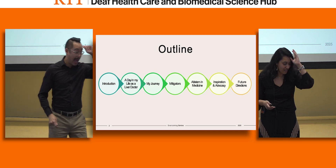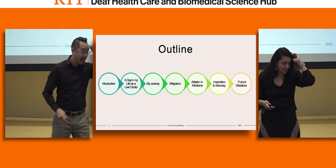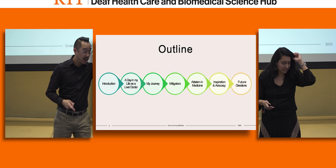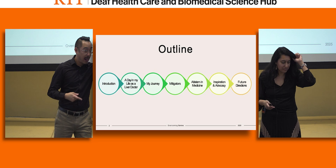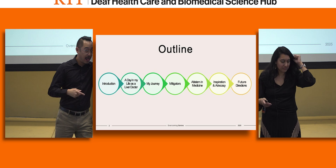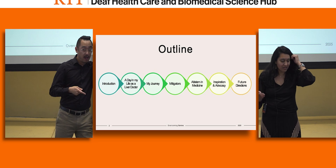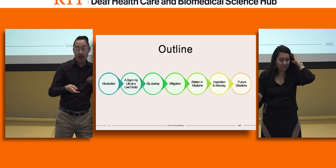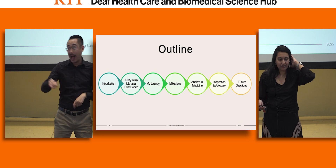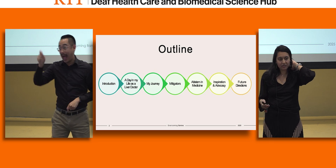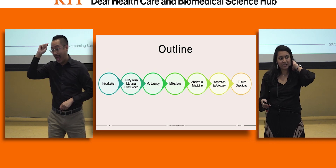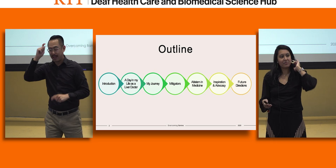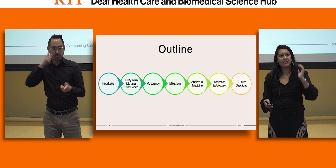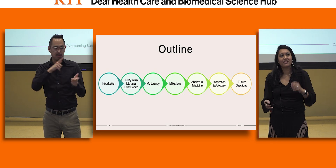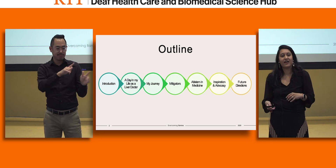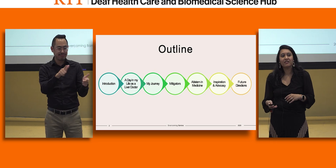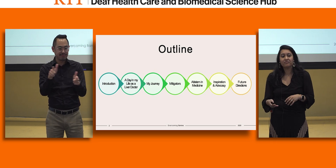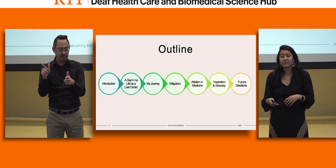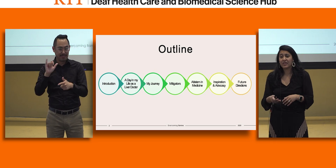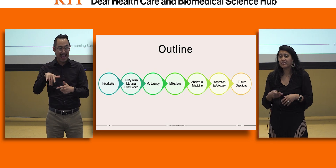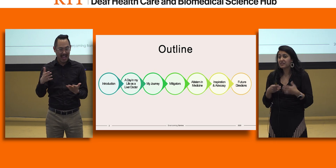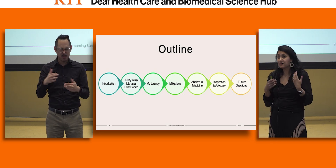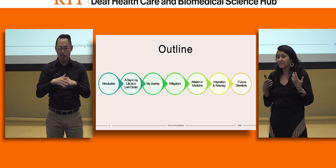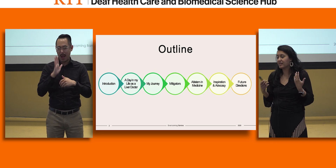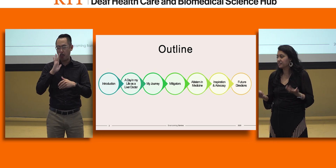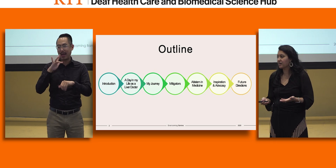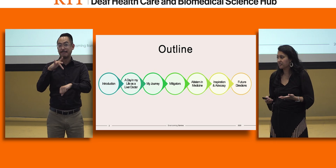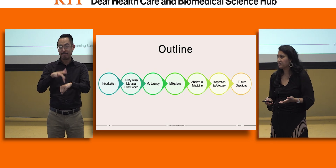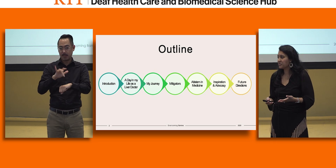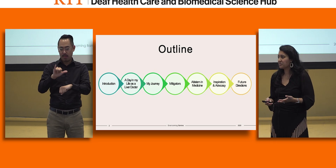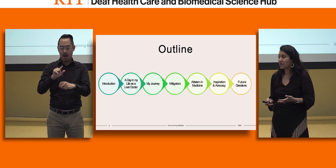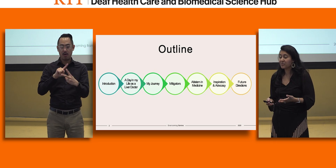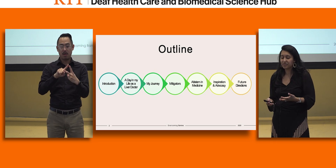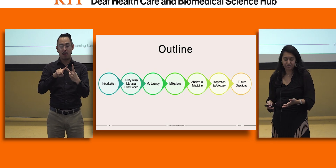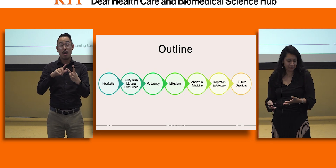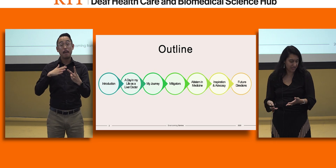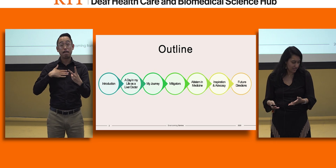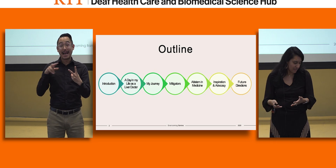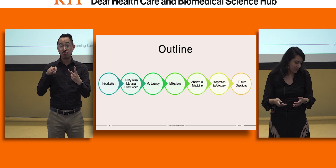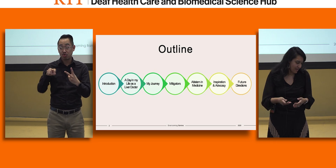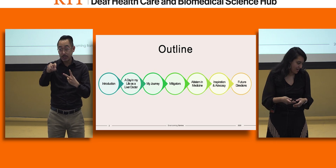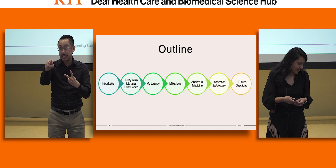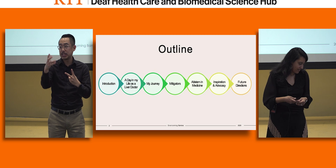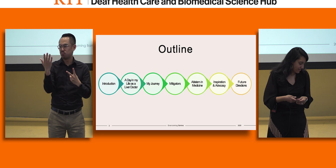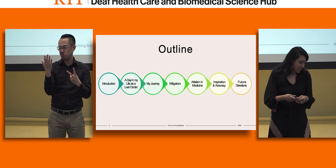And so, we'll talk a little bit about that. And then I'll talk a little bit about my journey